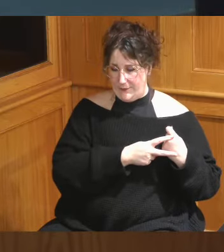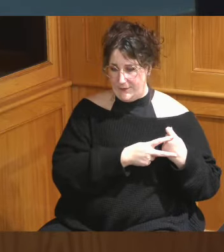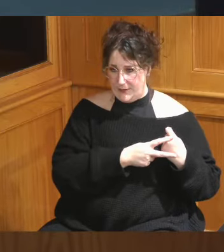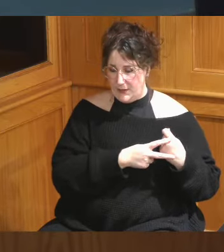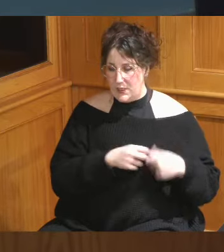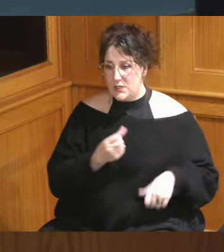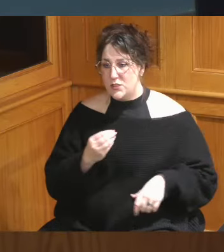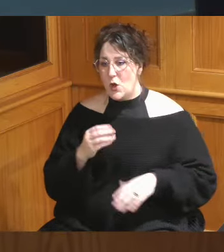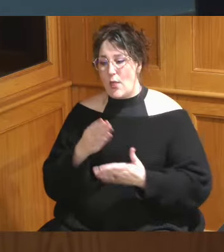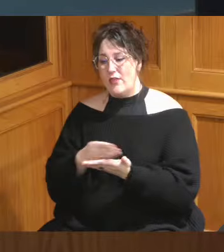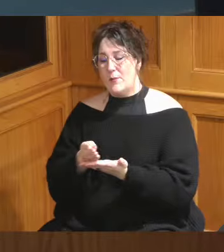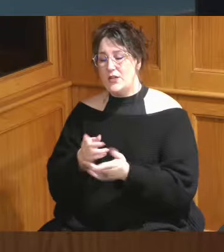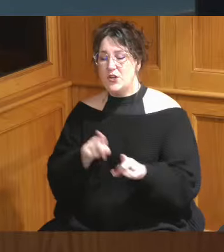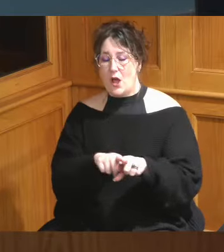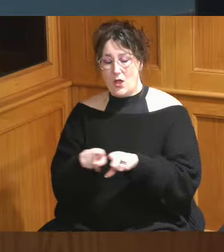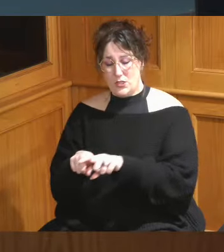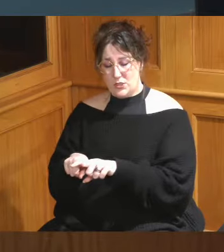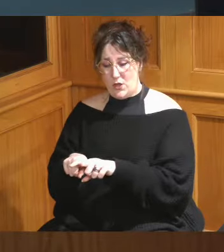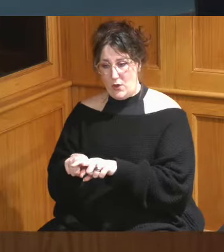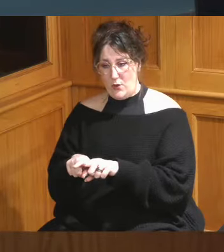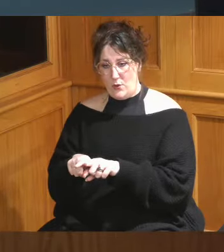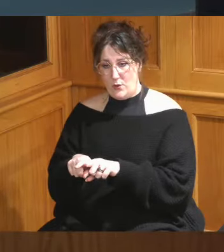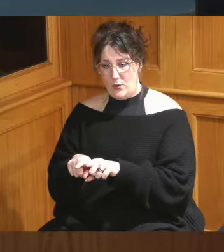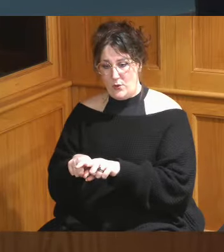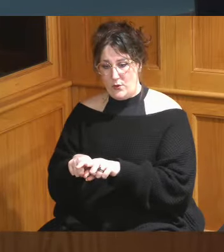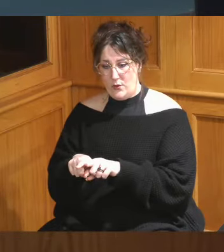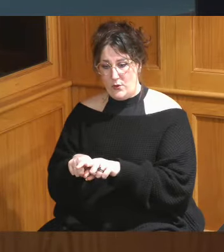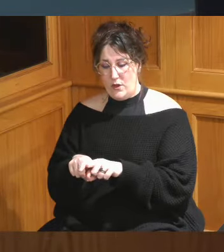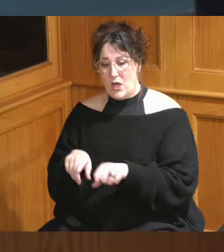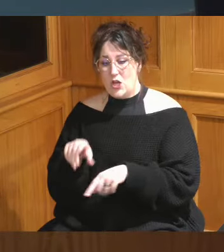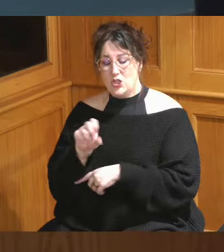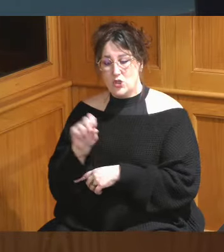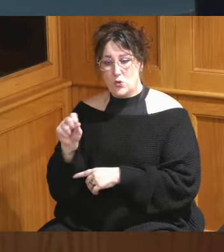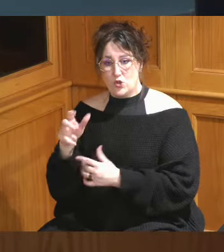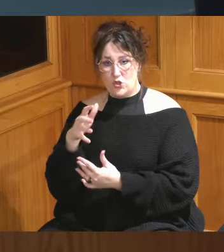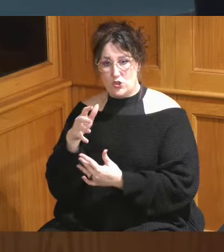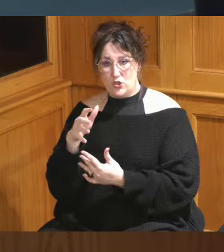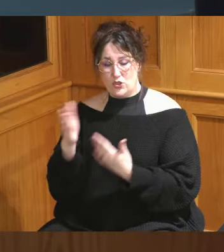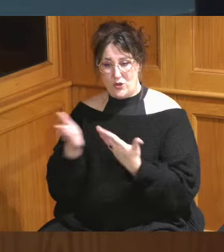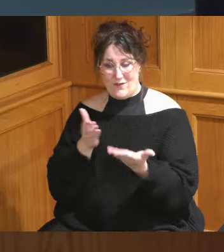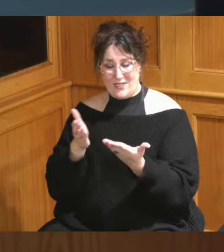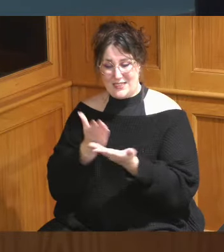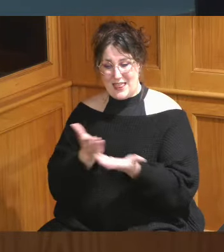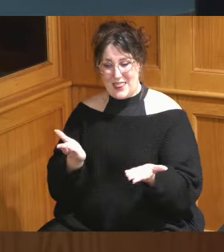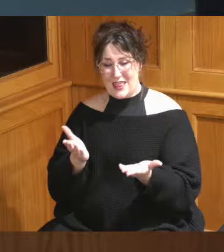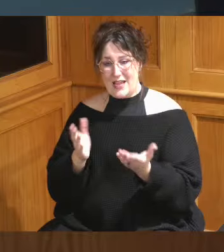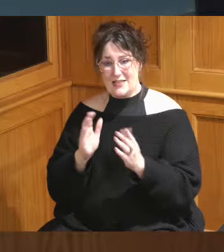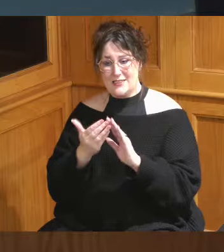the budget also funds key social services things that the community relies on, especially those